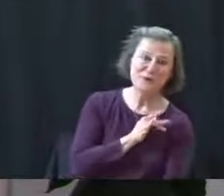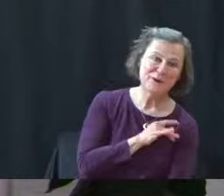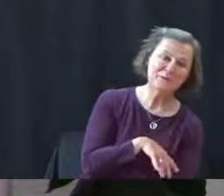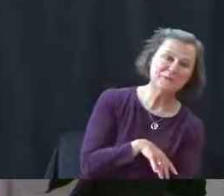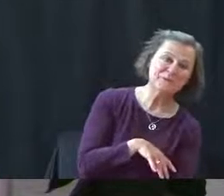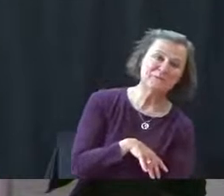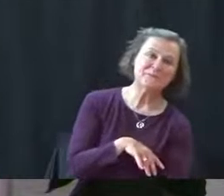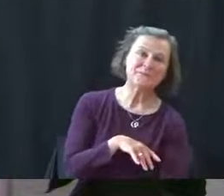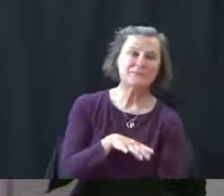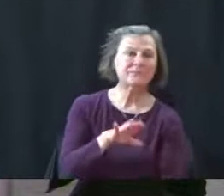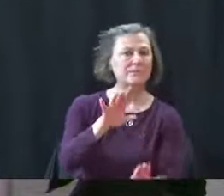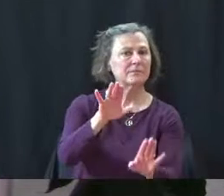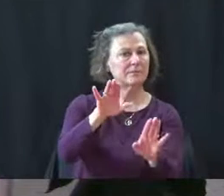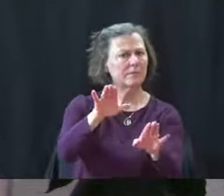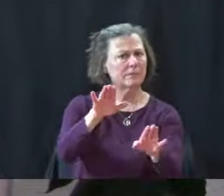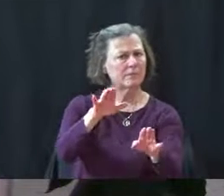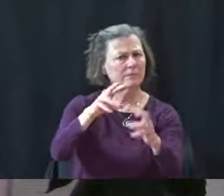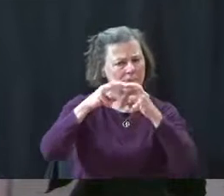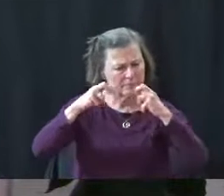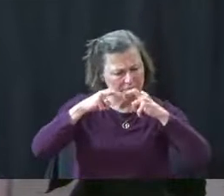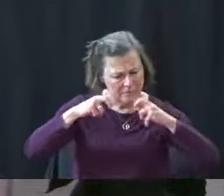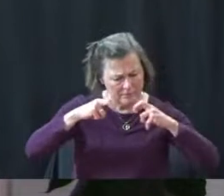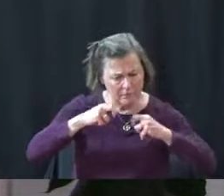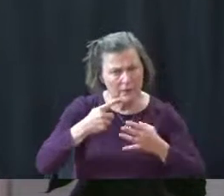But let's unpack what Merton said a little bit.